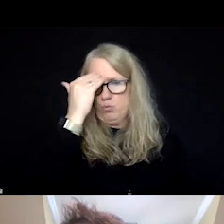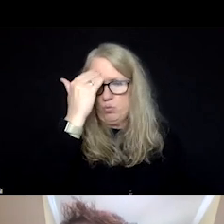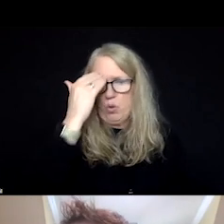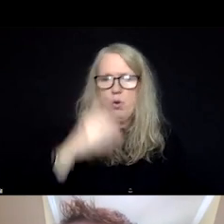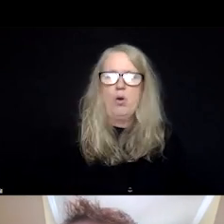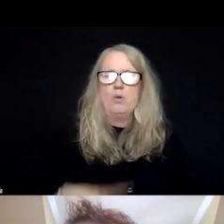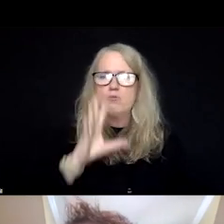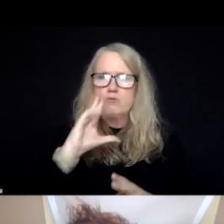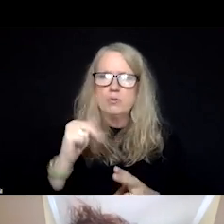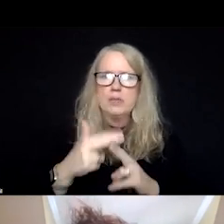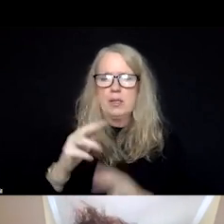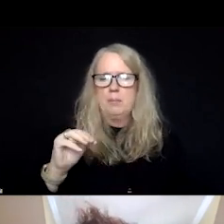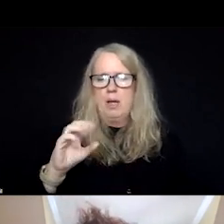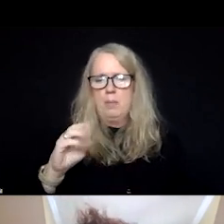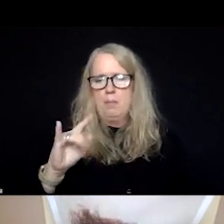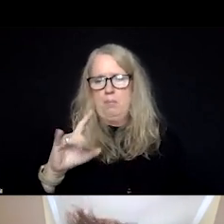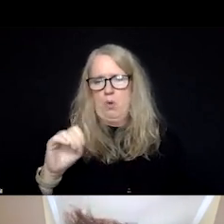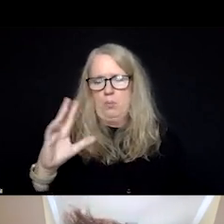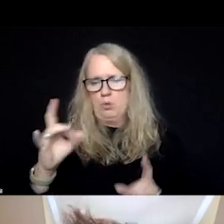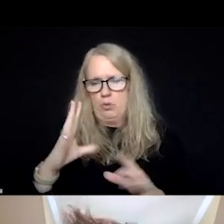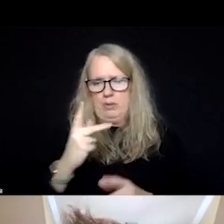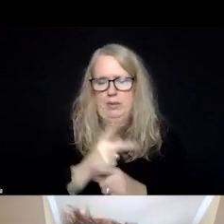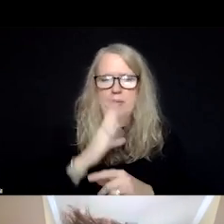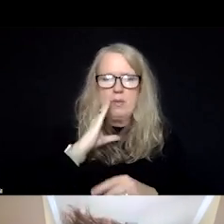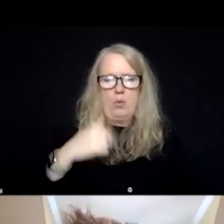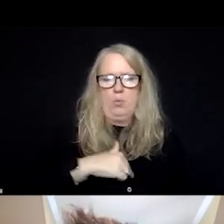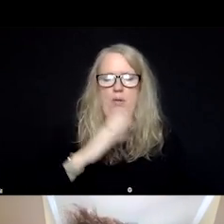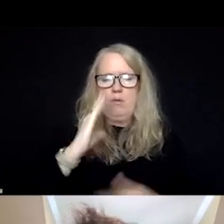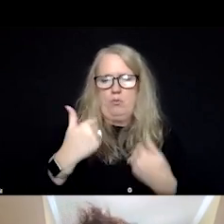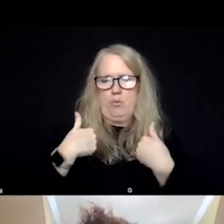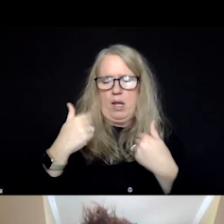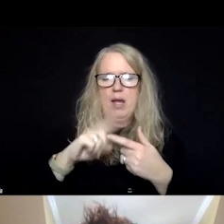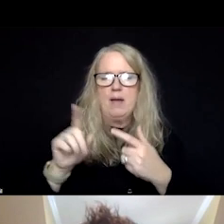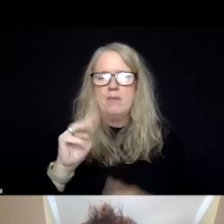ABOUT MOBILE CRISIS CARE -- WE ARE HOLDING A MOBILE CRISIS SUMMIT